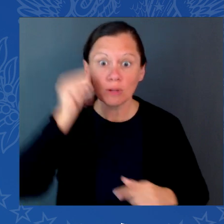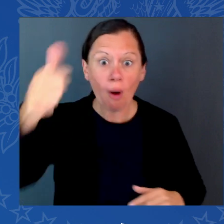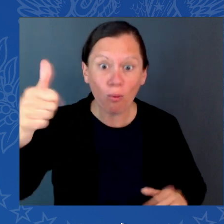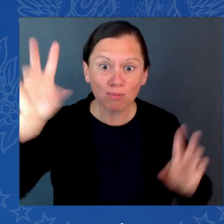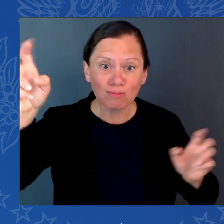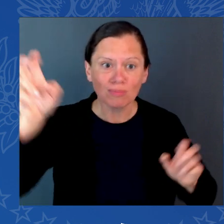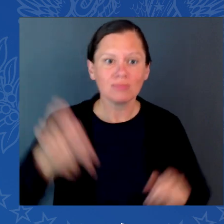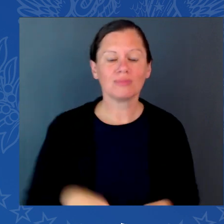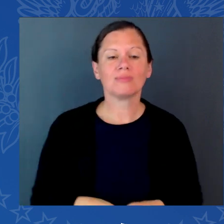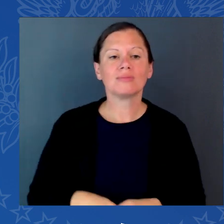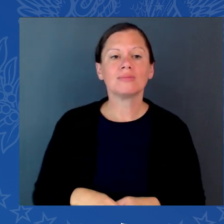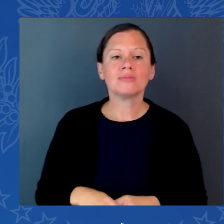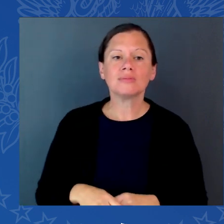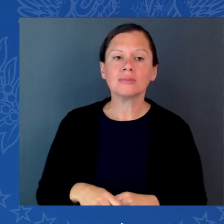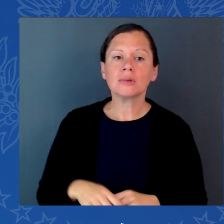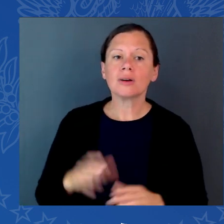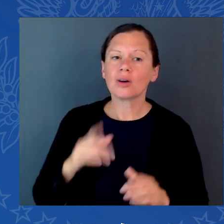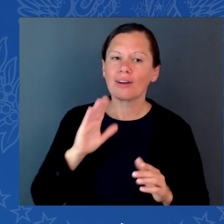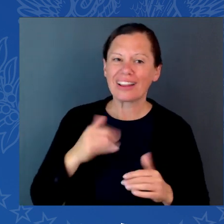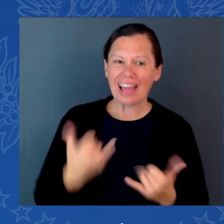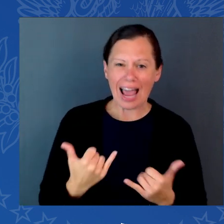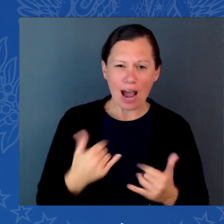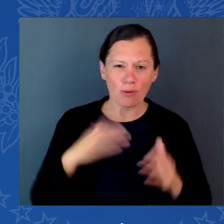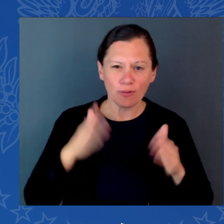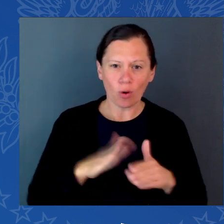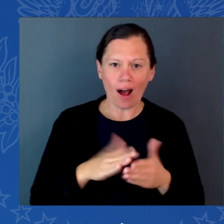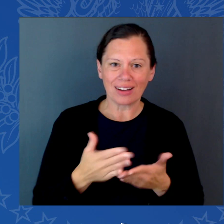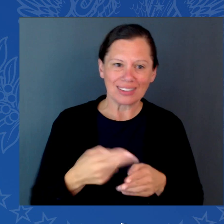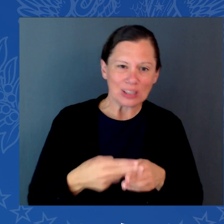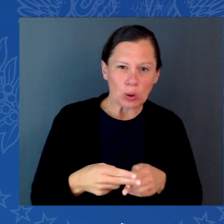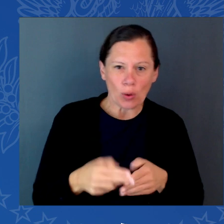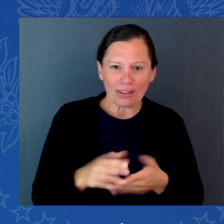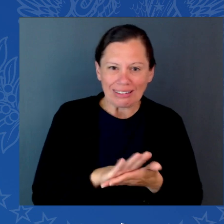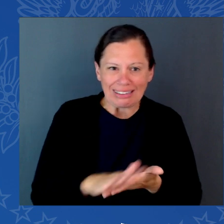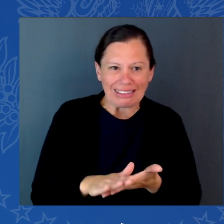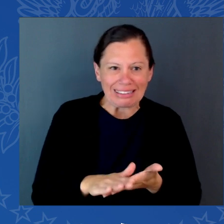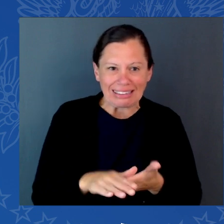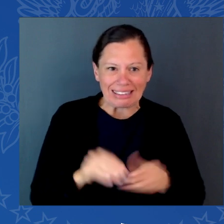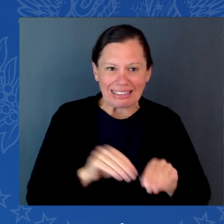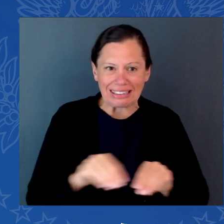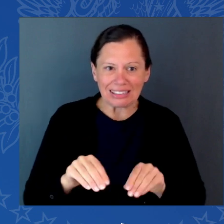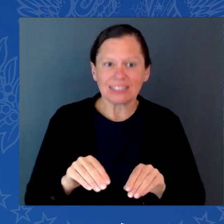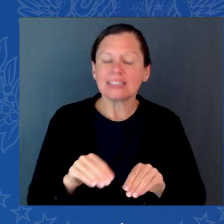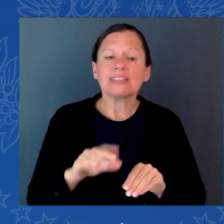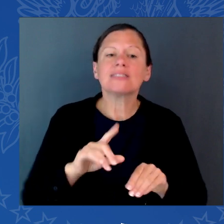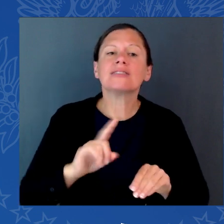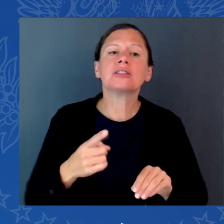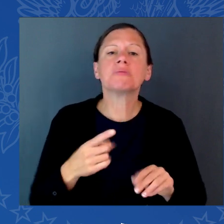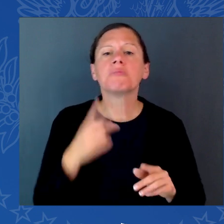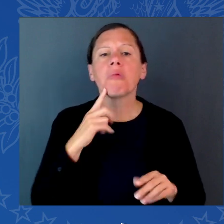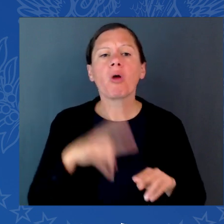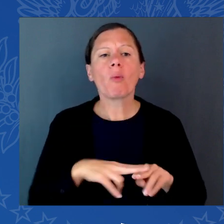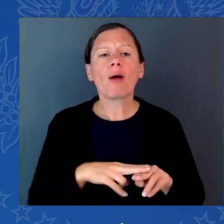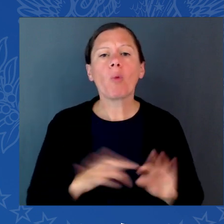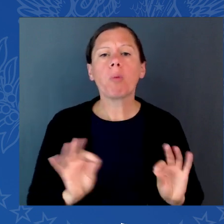This corridor is much more than just a railway or a cable. It is a green and digital bridge